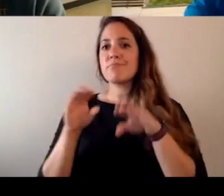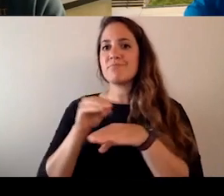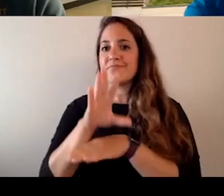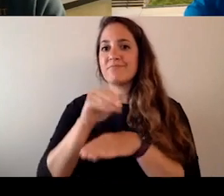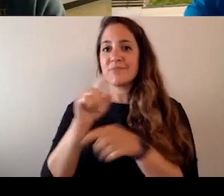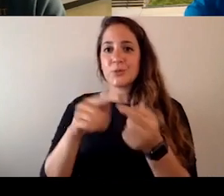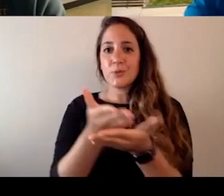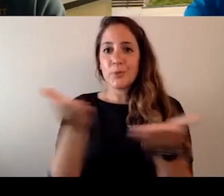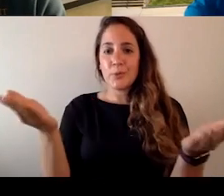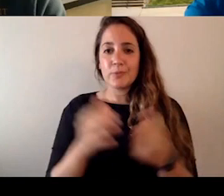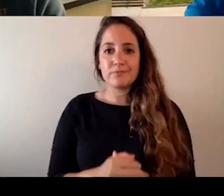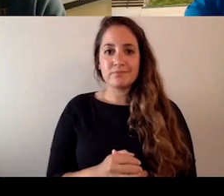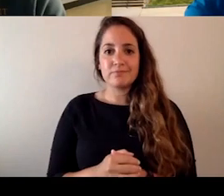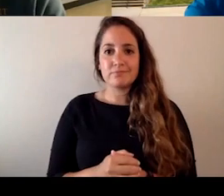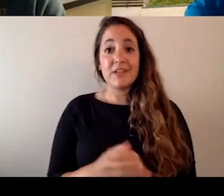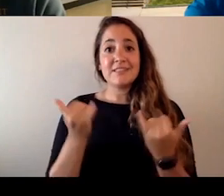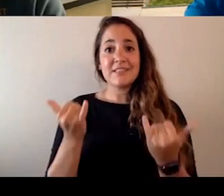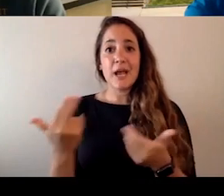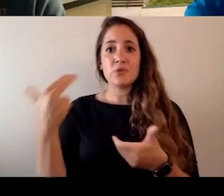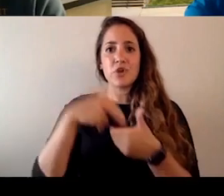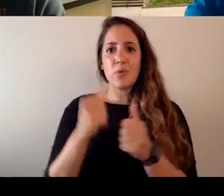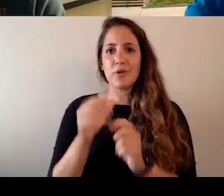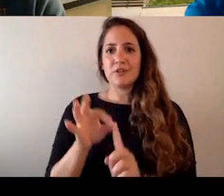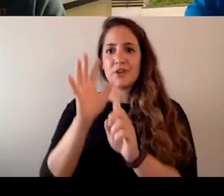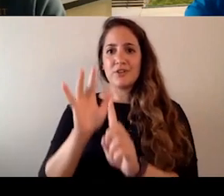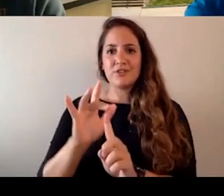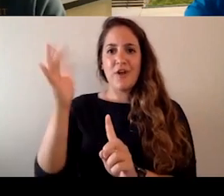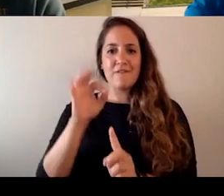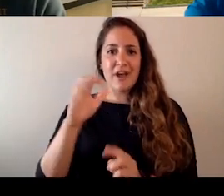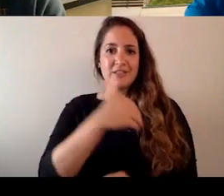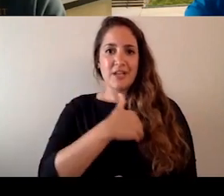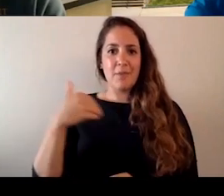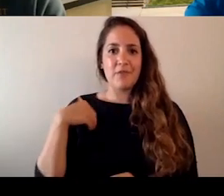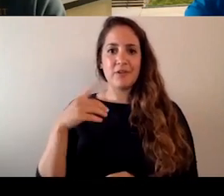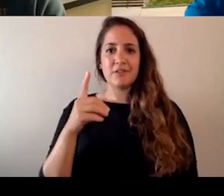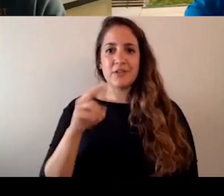Today I'm joined by one of our star faculty members, Dr. Andre Hudson from the Gosnell College of Science.